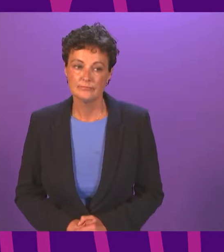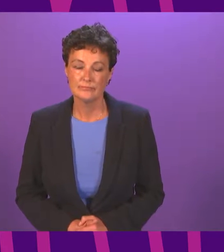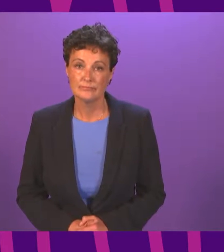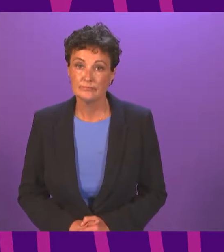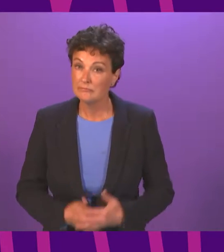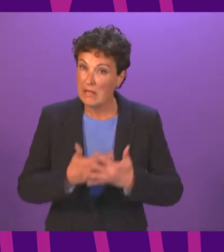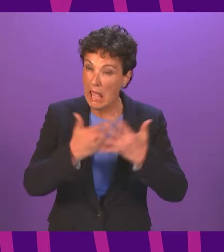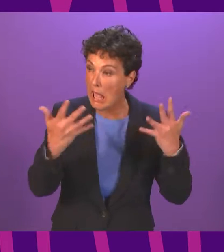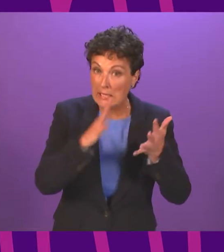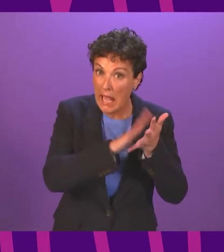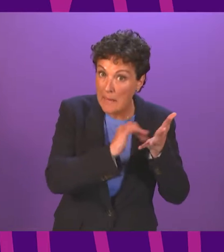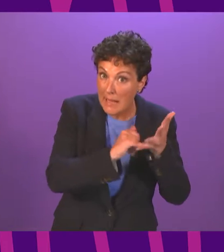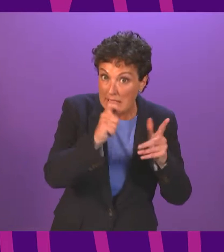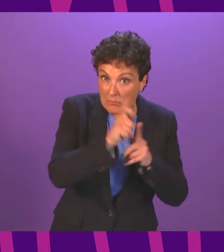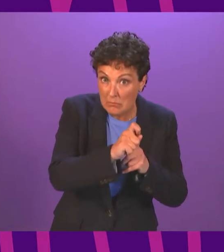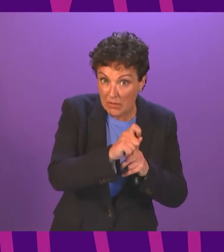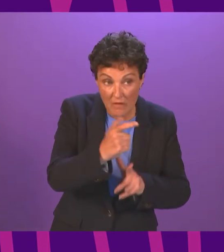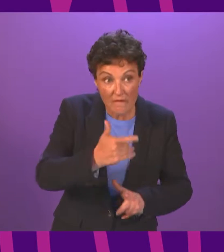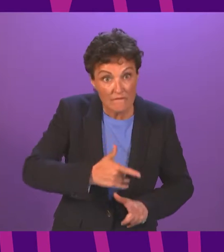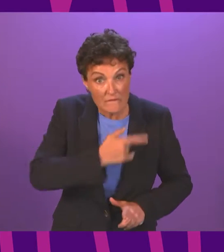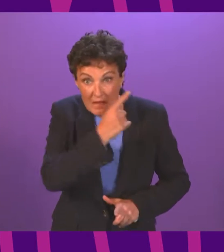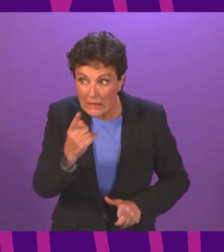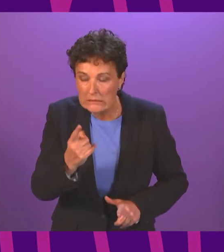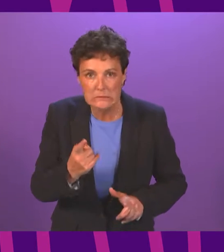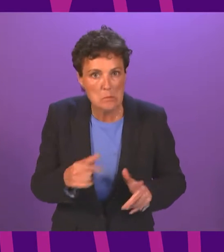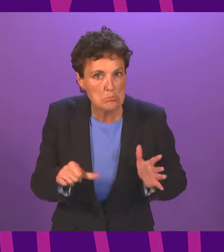If any member believes that they have had an issue and would like to raise a point of